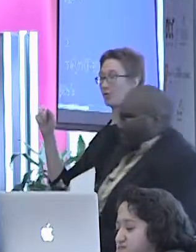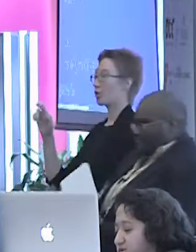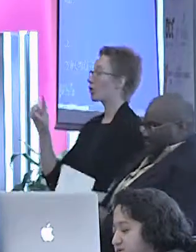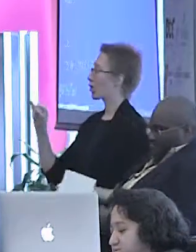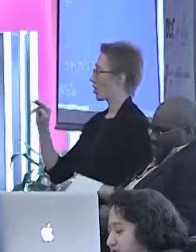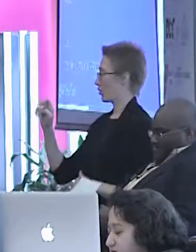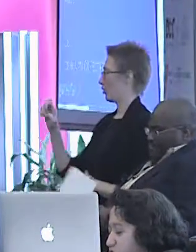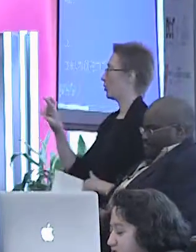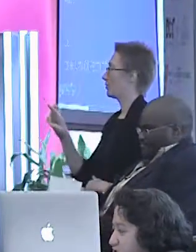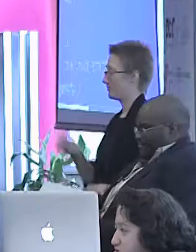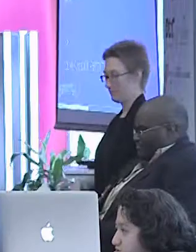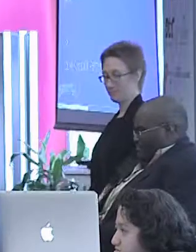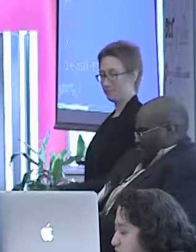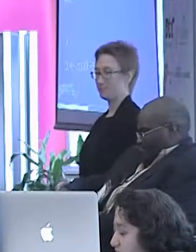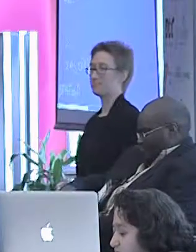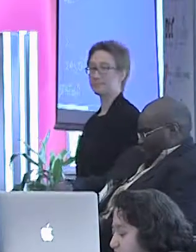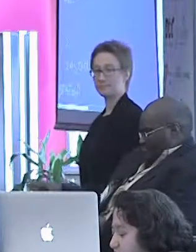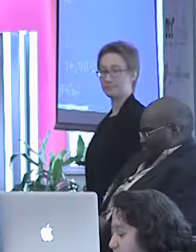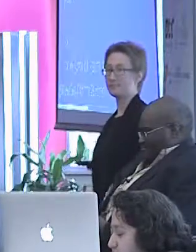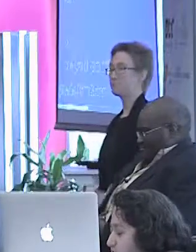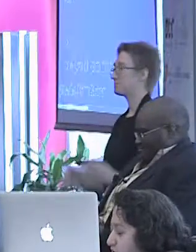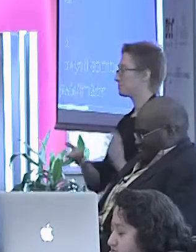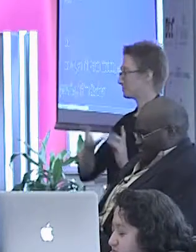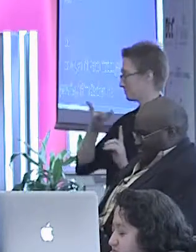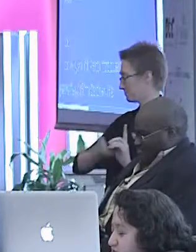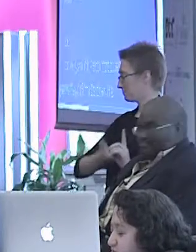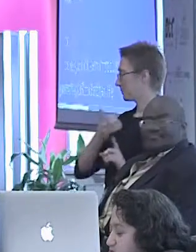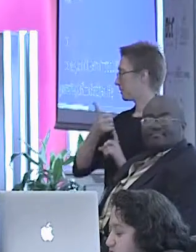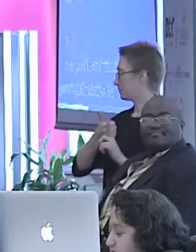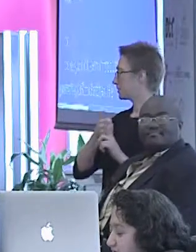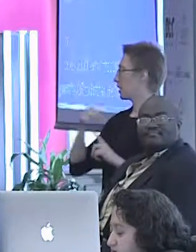Finn is a queer, black, autistic community activist,